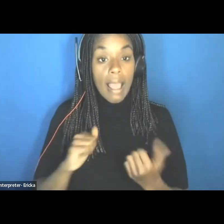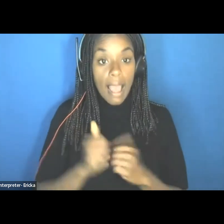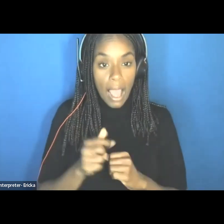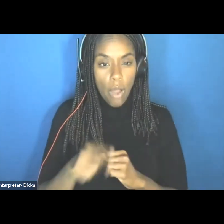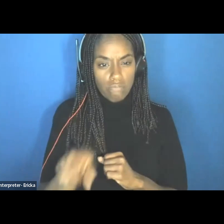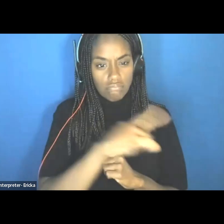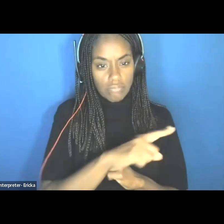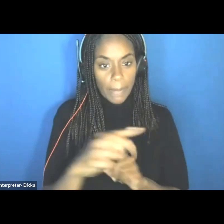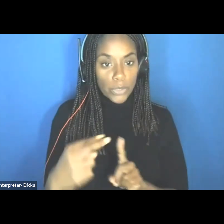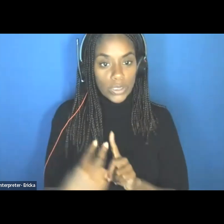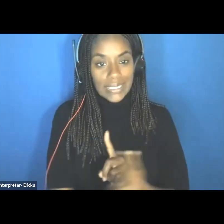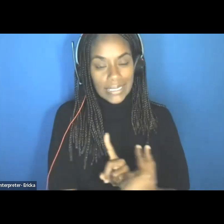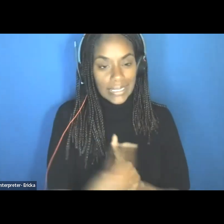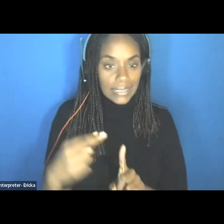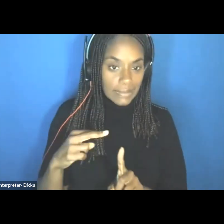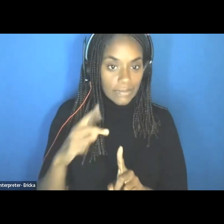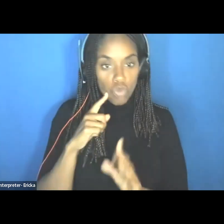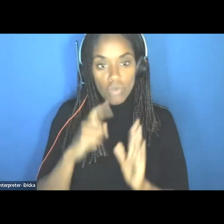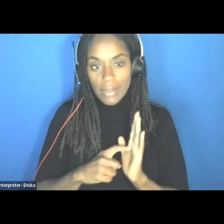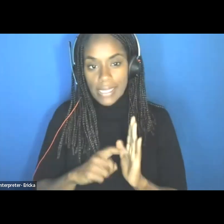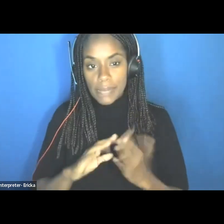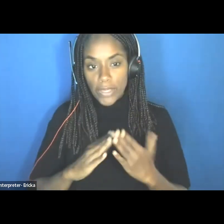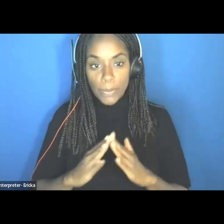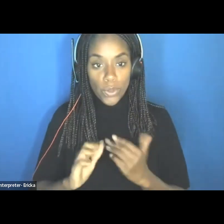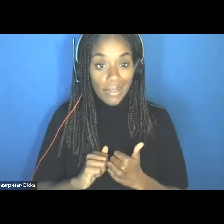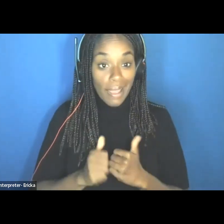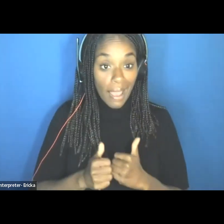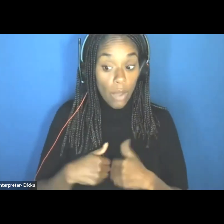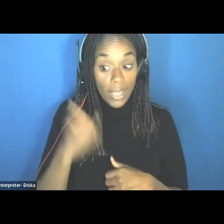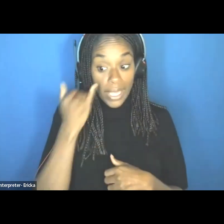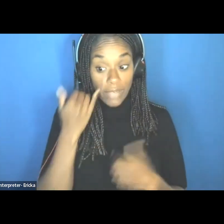And two, even if we are willing to do that, how is it being perceived?